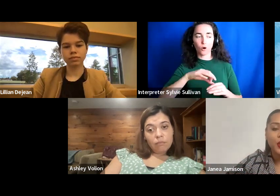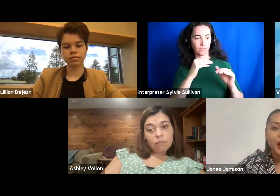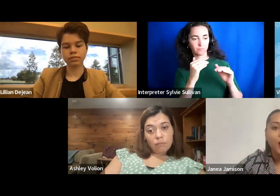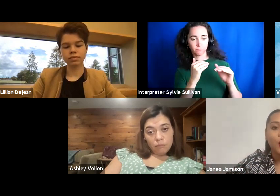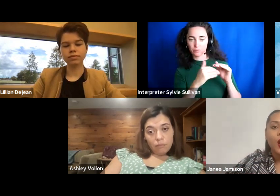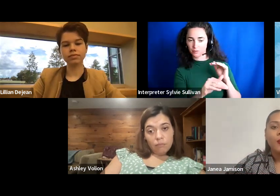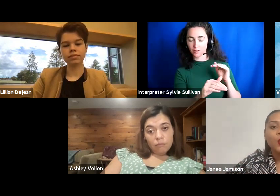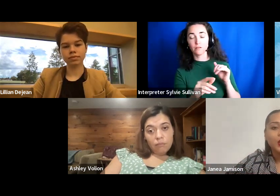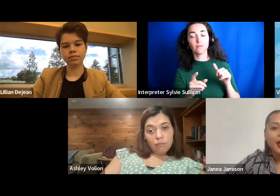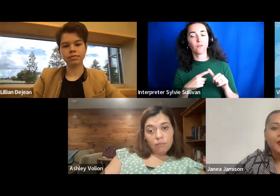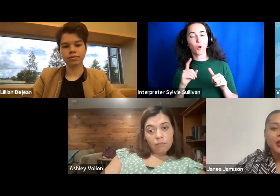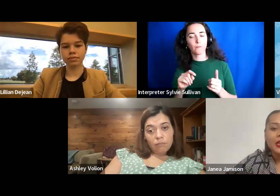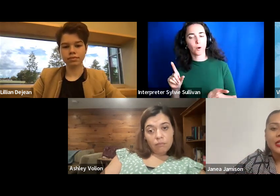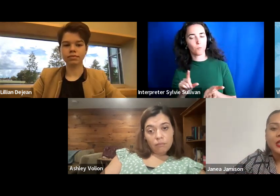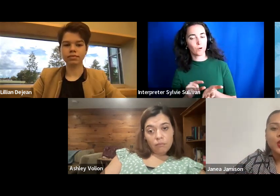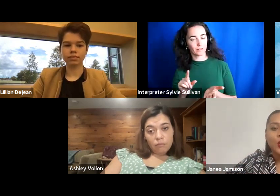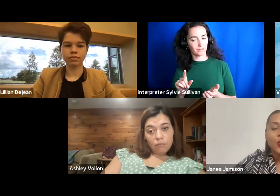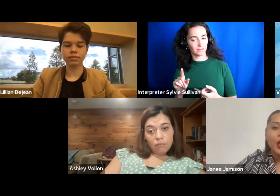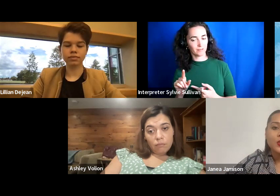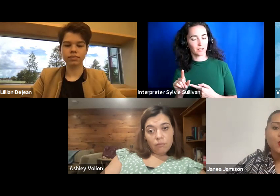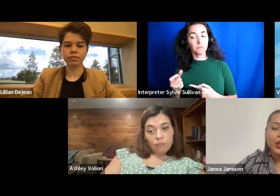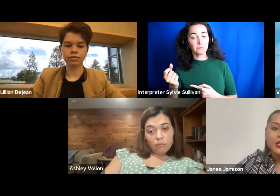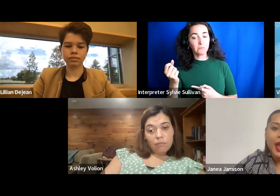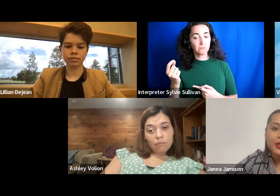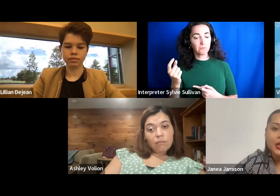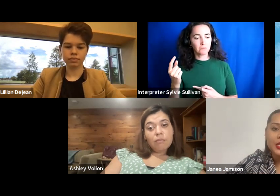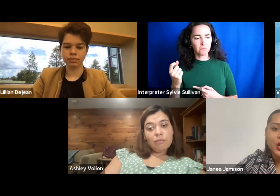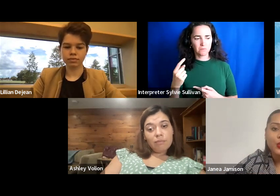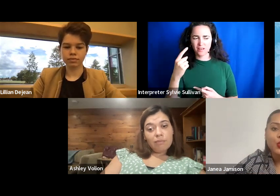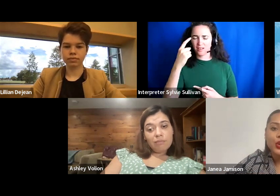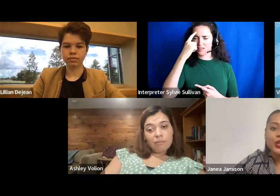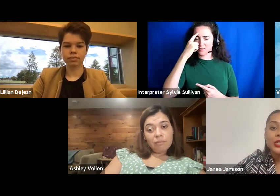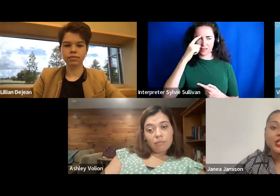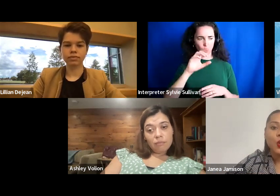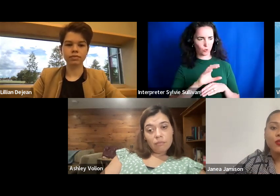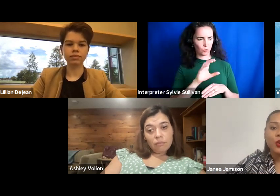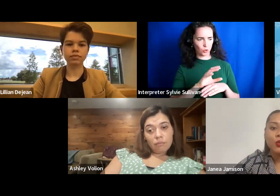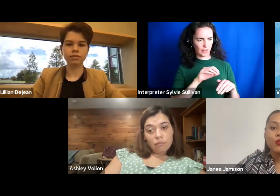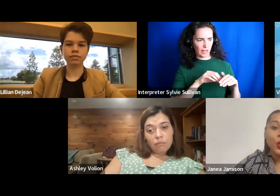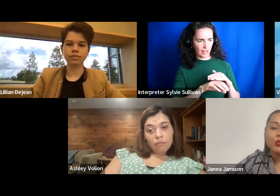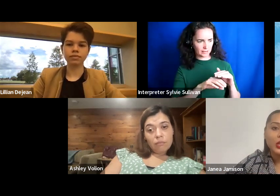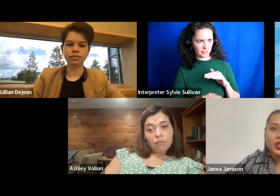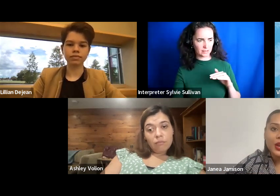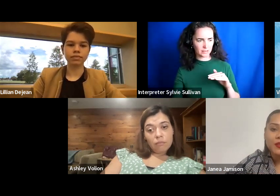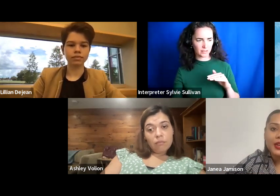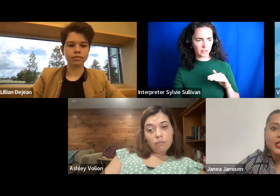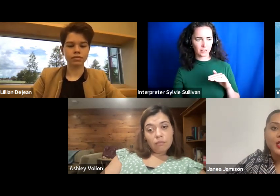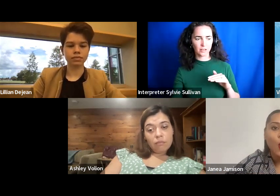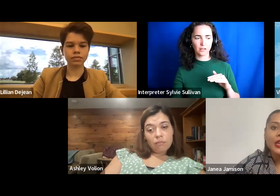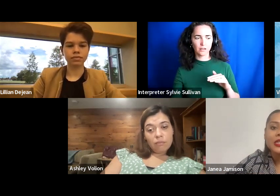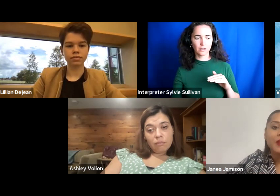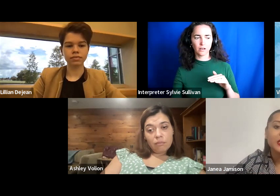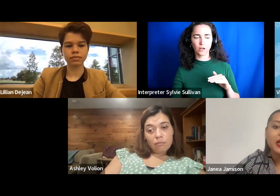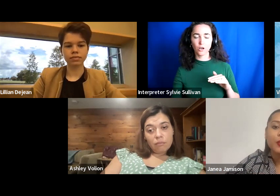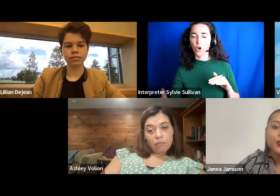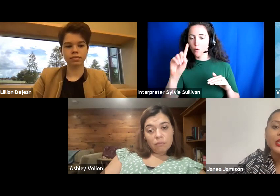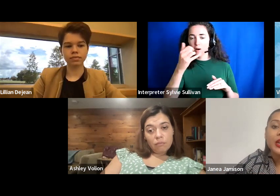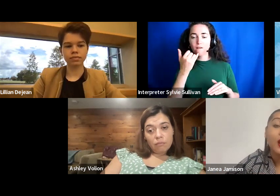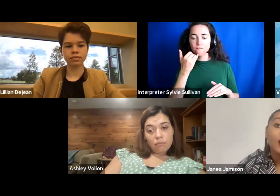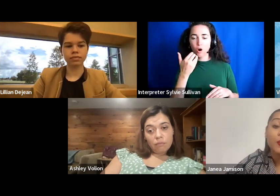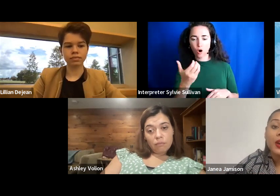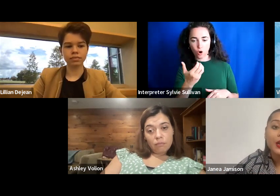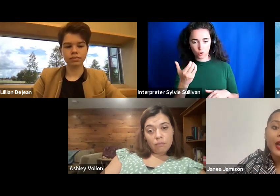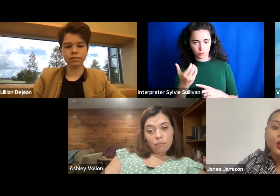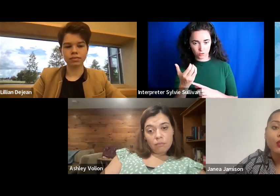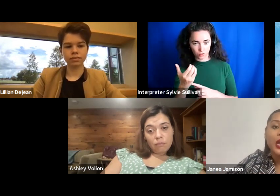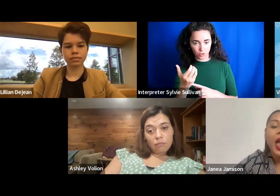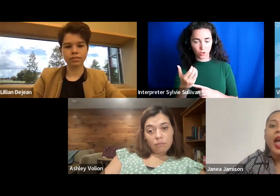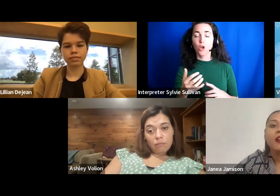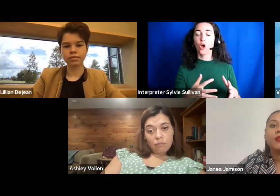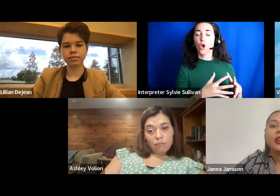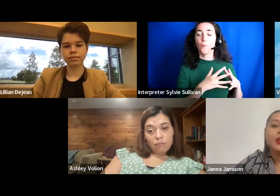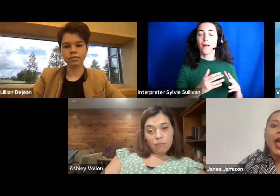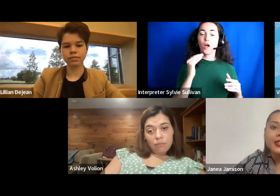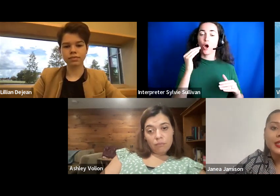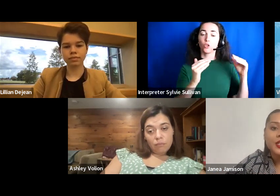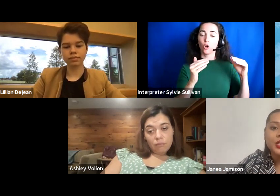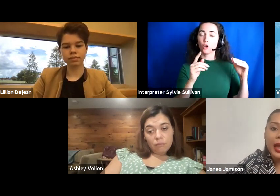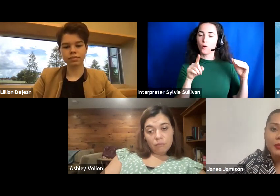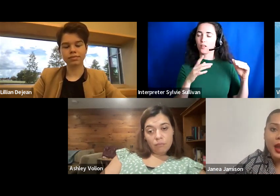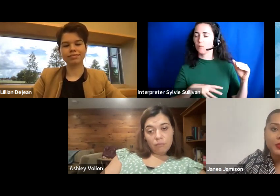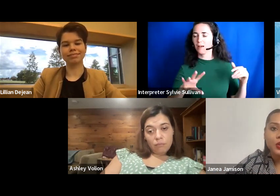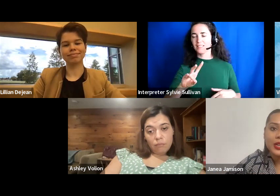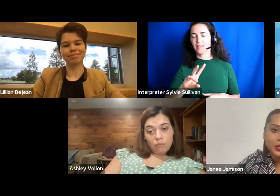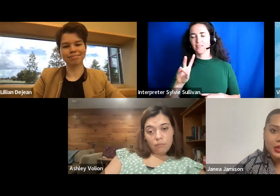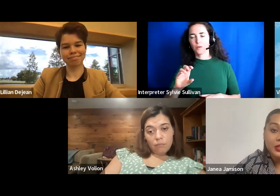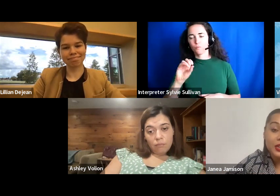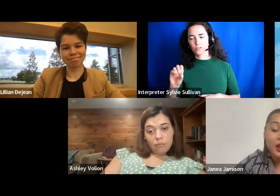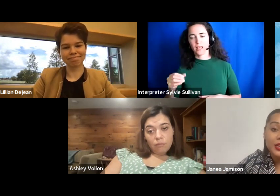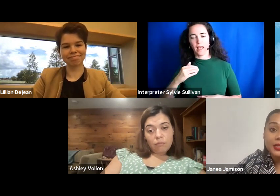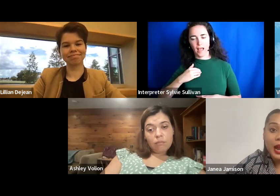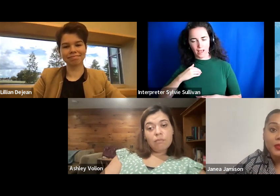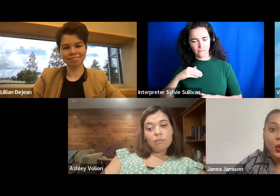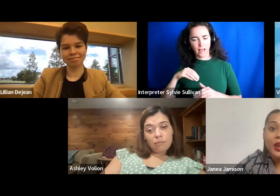But when we look at this, you know, as we relate to access to computers in smartphone phones, electronic devices, only 77% of American adults have even access to laptops or desktop desktops. right?